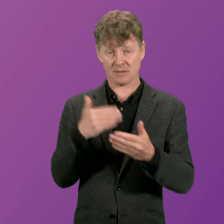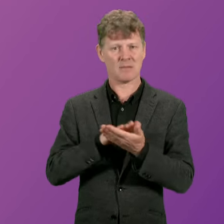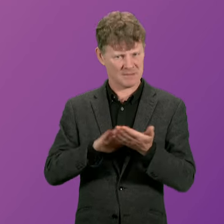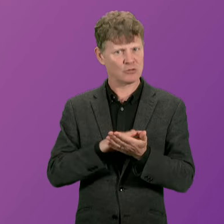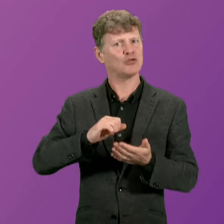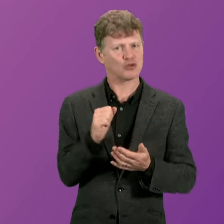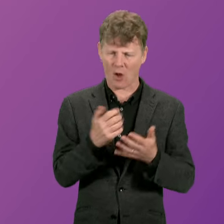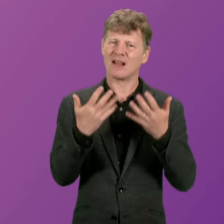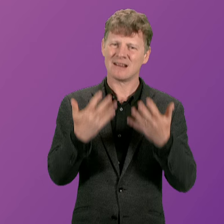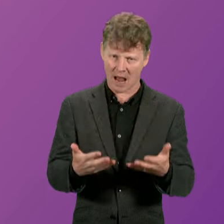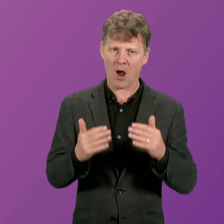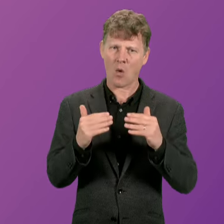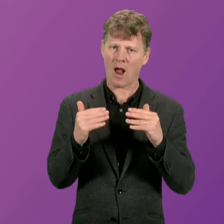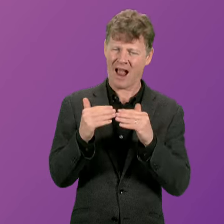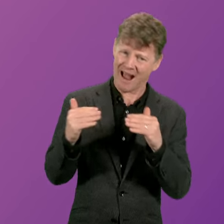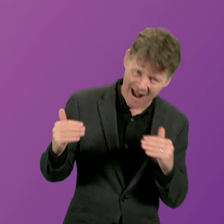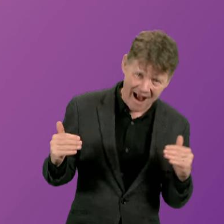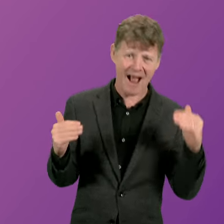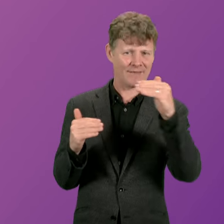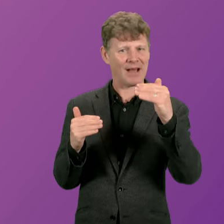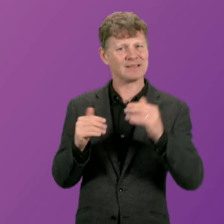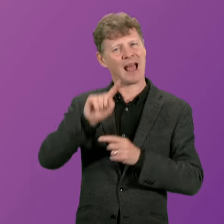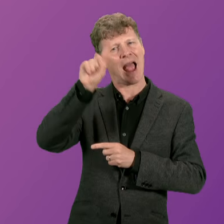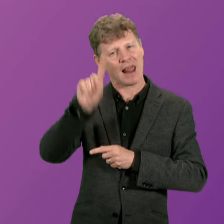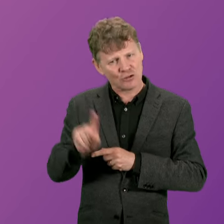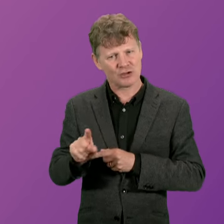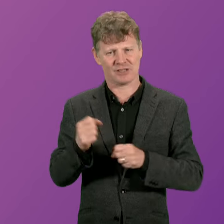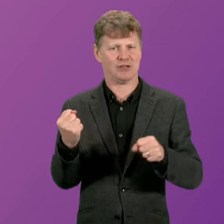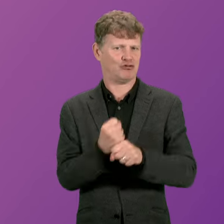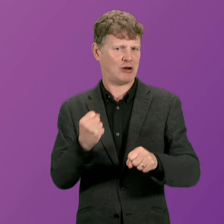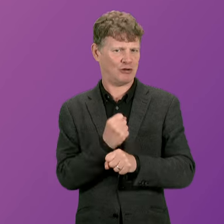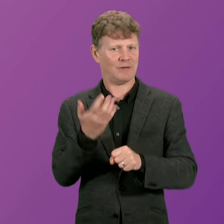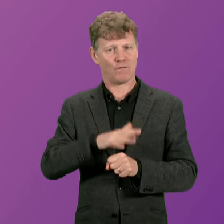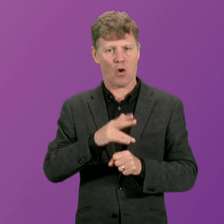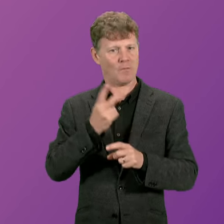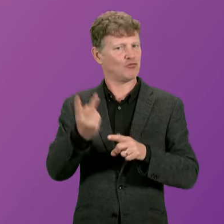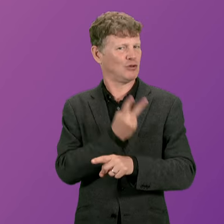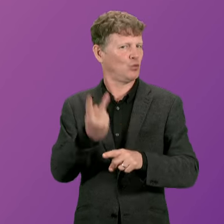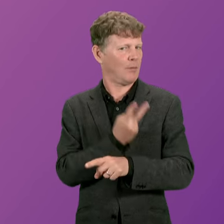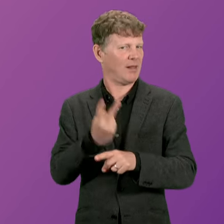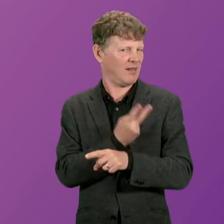significant advance on electricity generation from renewable energy. When we came to office,